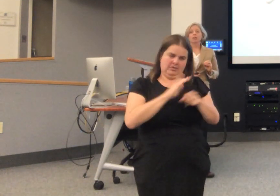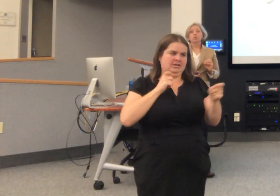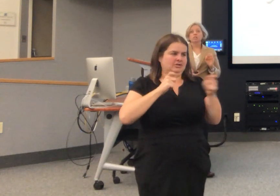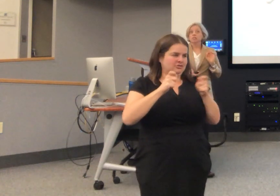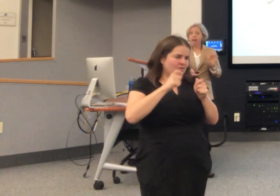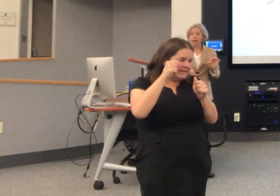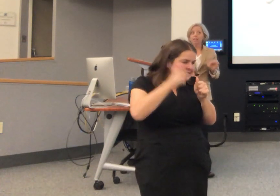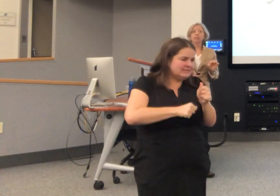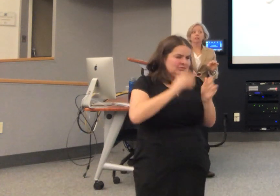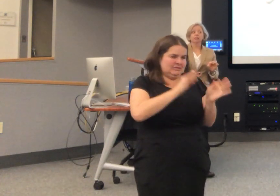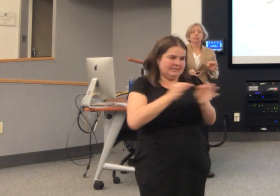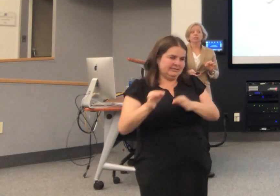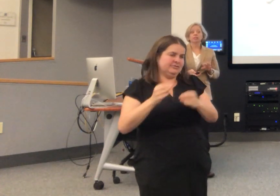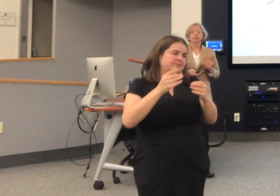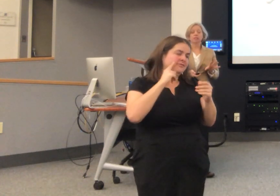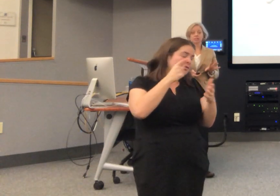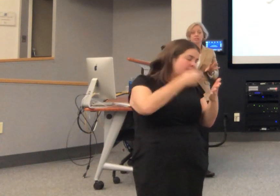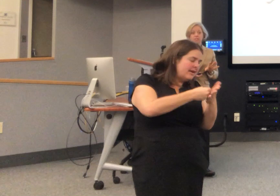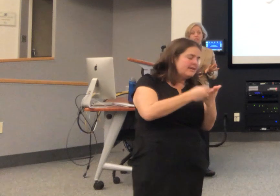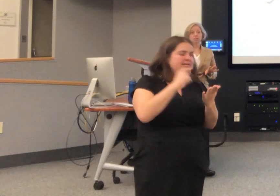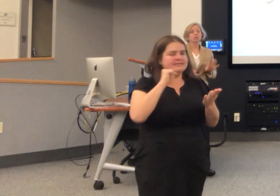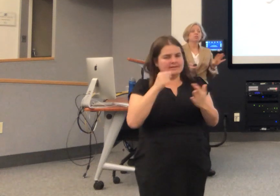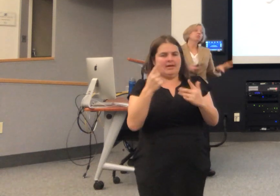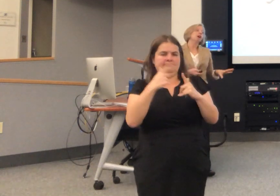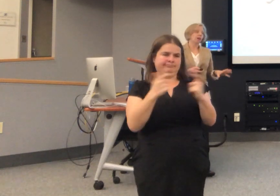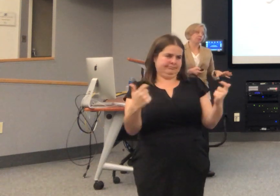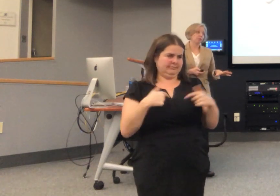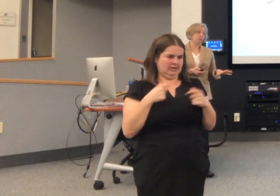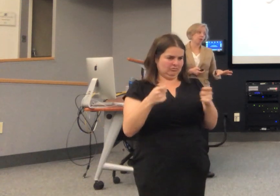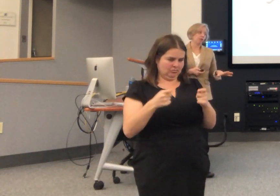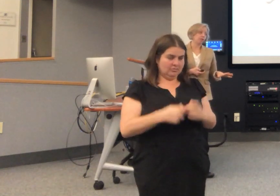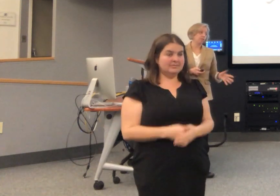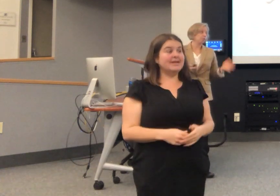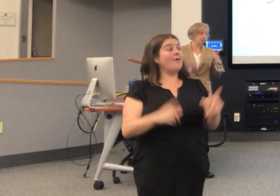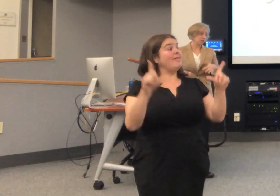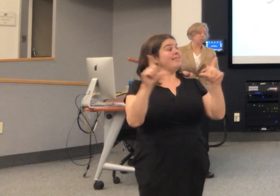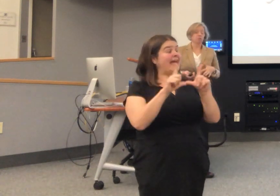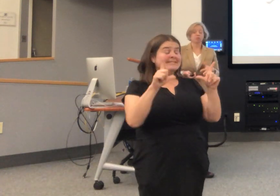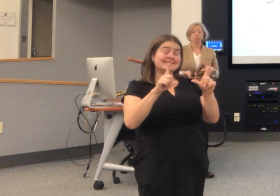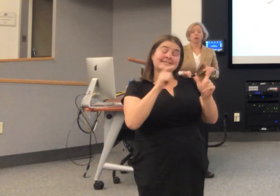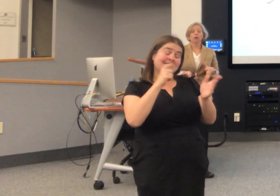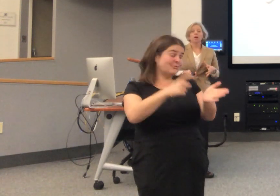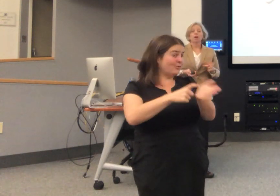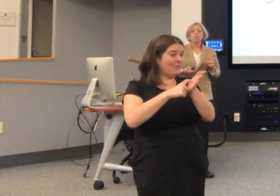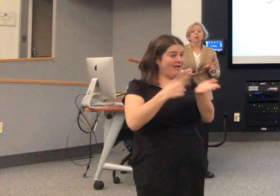Now technically licenses do not have to be in writing the way assignments do.